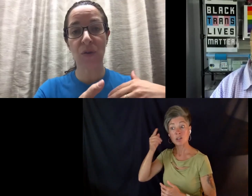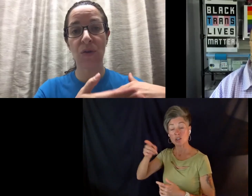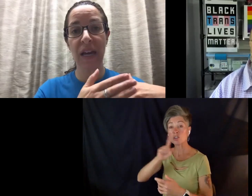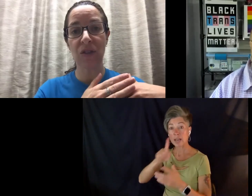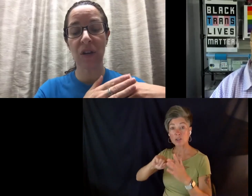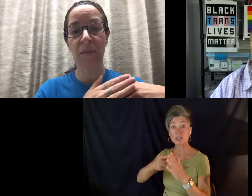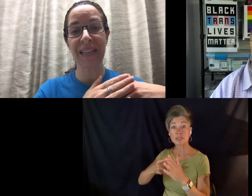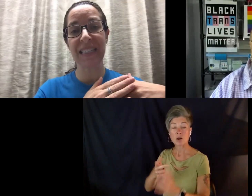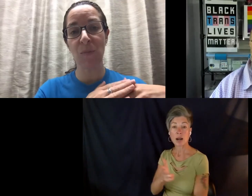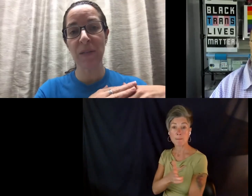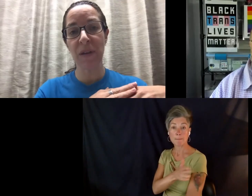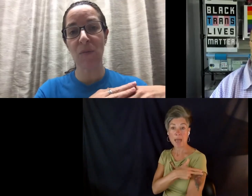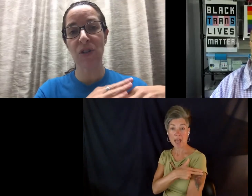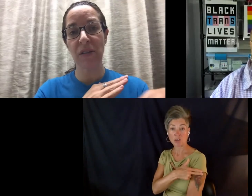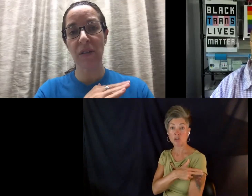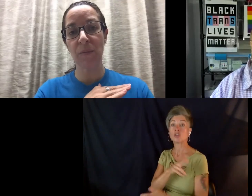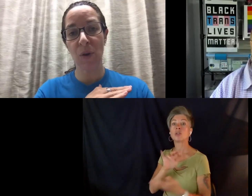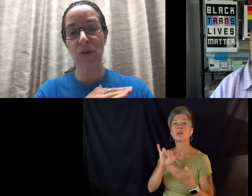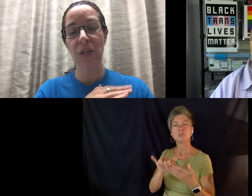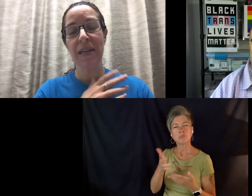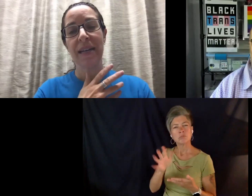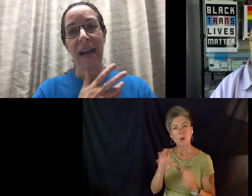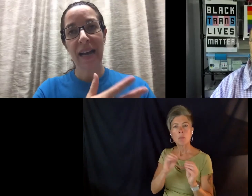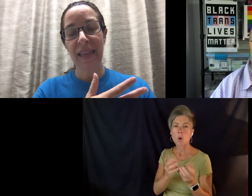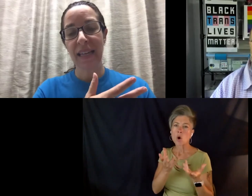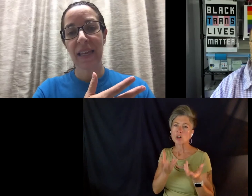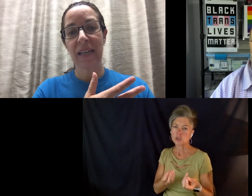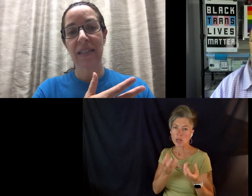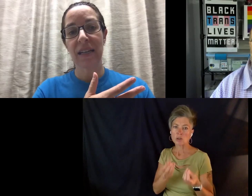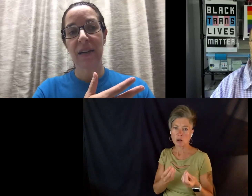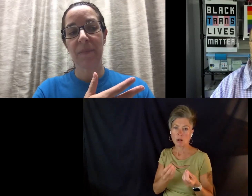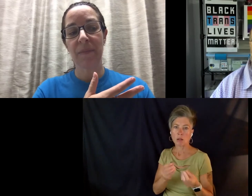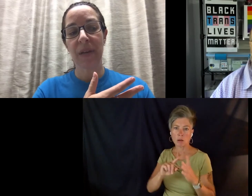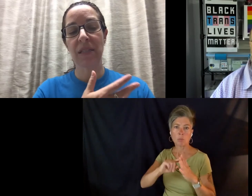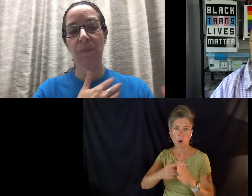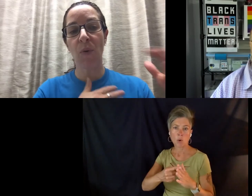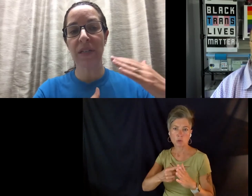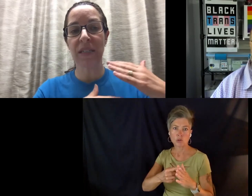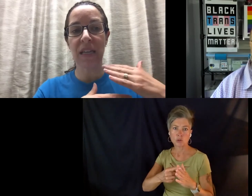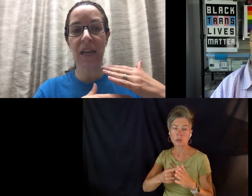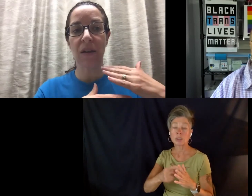so that's gonna in some ways be a more gentle approach. I think that it's important to say